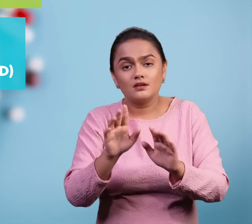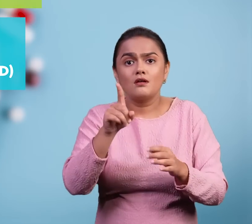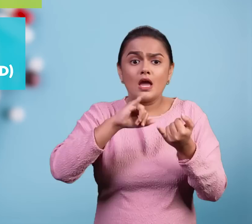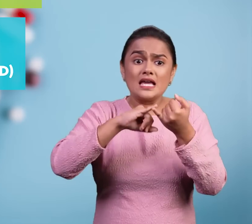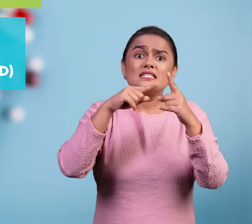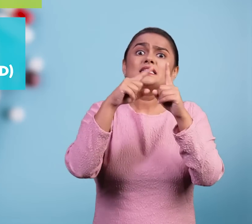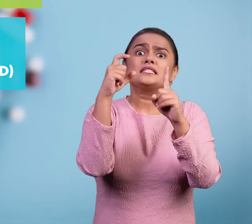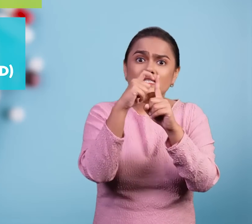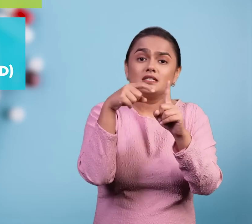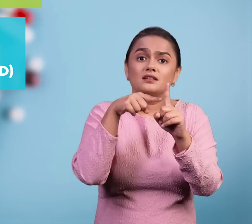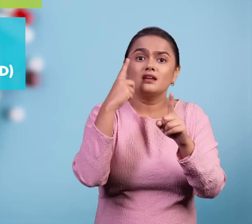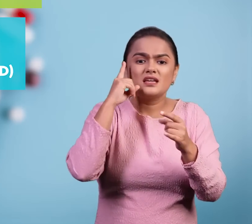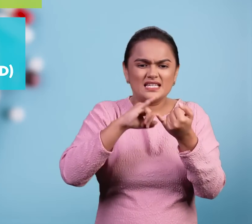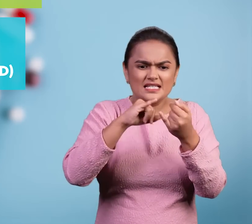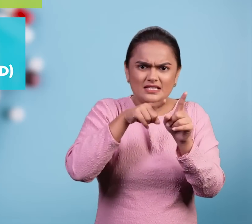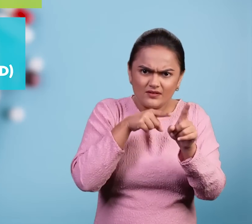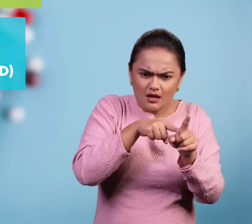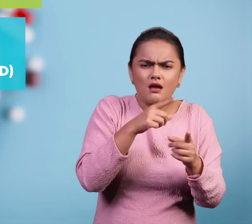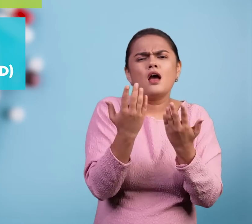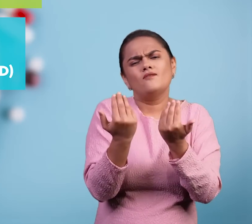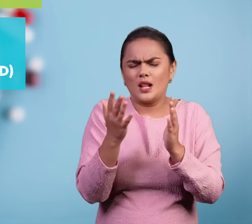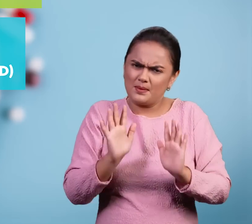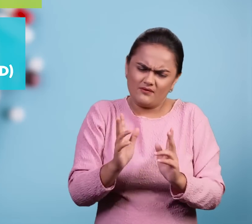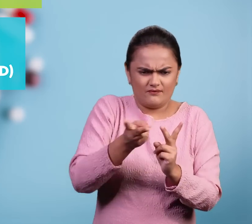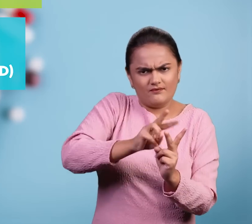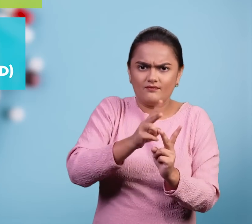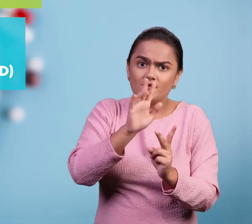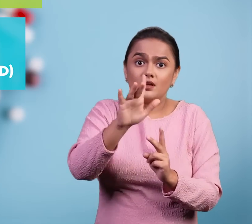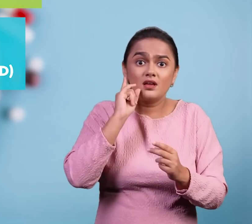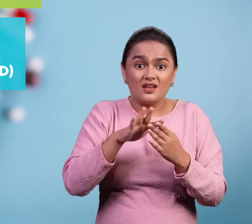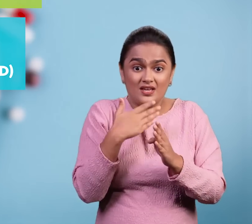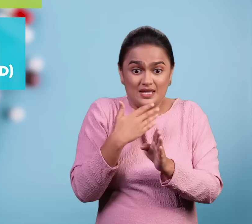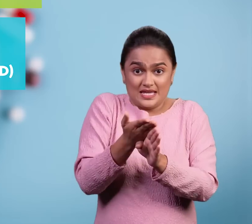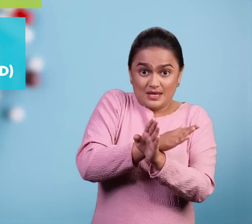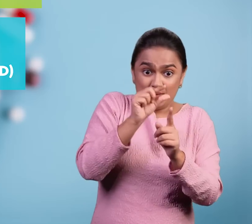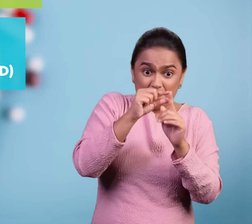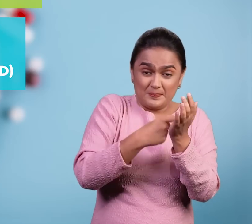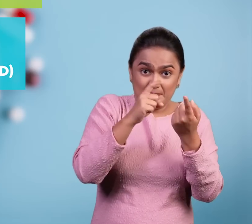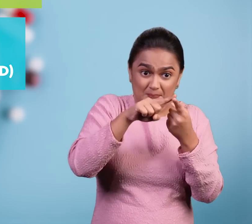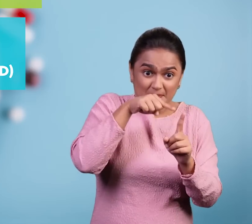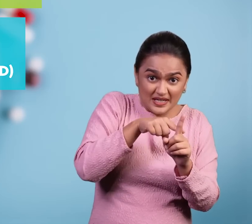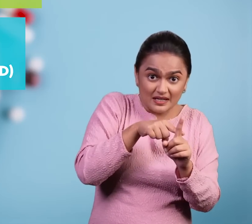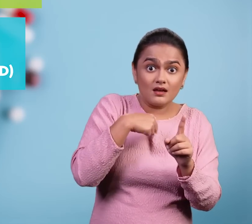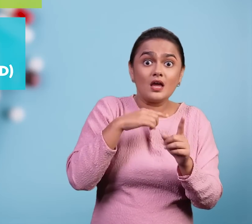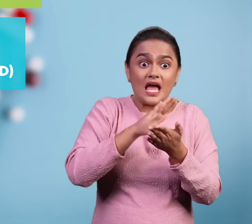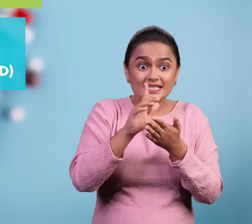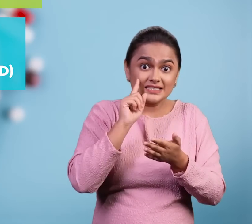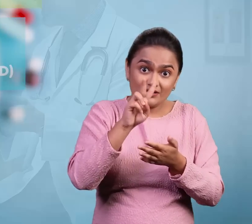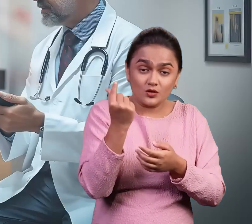and for sexually transmitted disease, syphilis. When we talk about Pre-Exposure Prophylaxis for HIV,